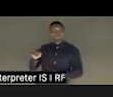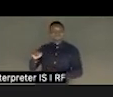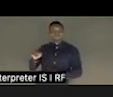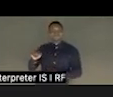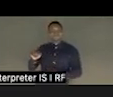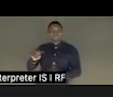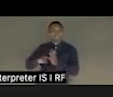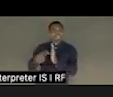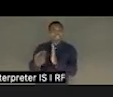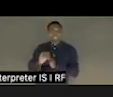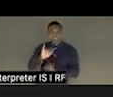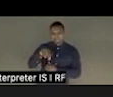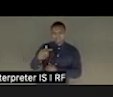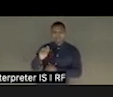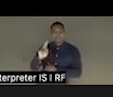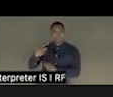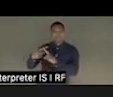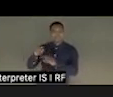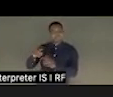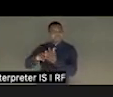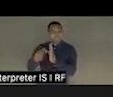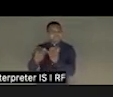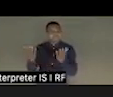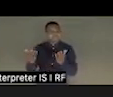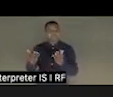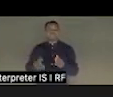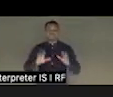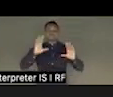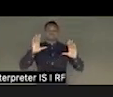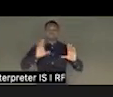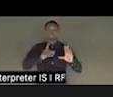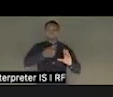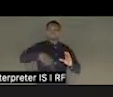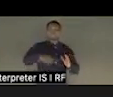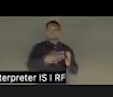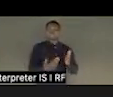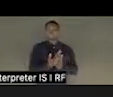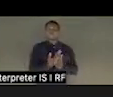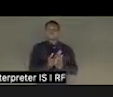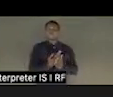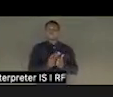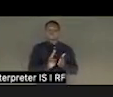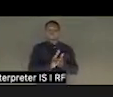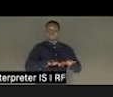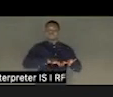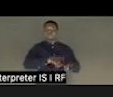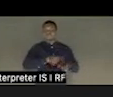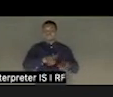with disabilities into UX Design and related higher education programs. Wow, that is long.